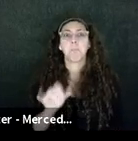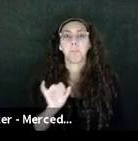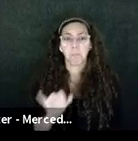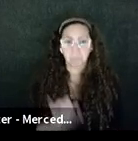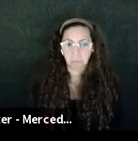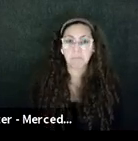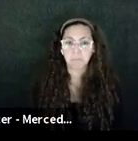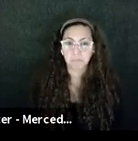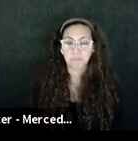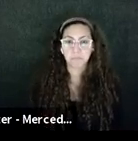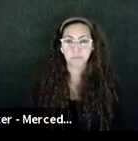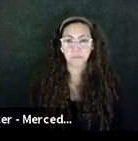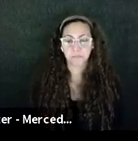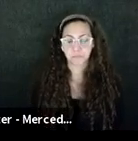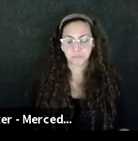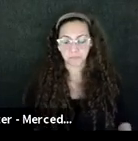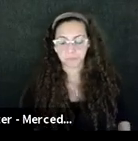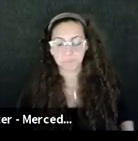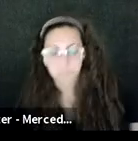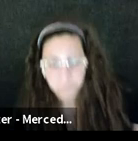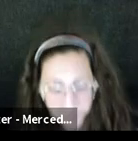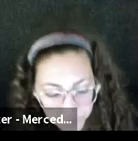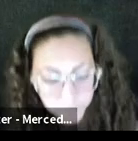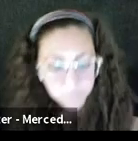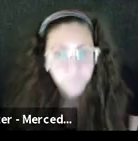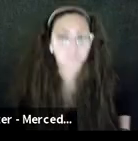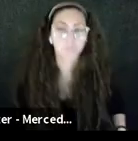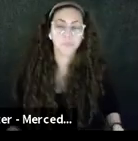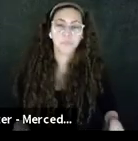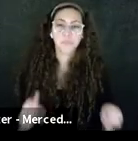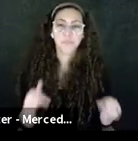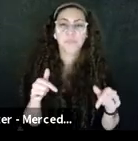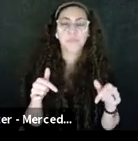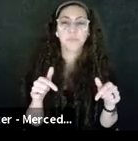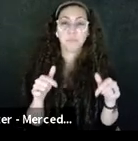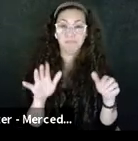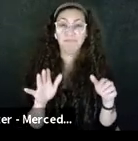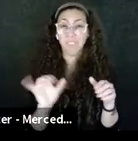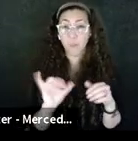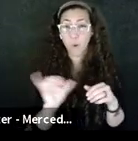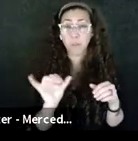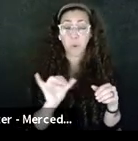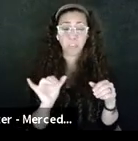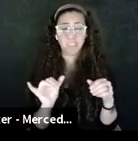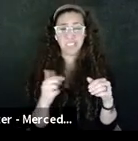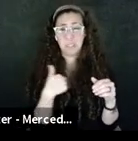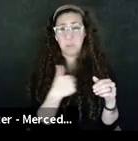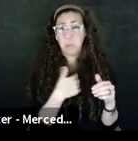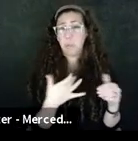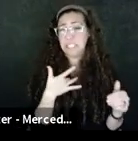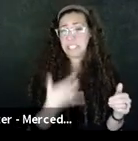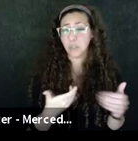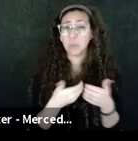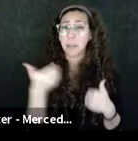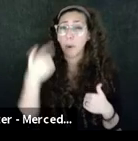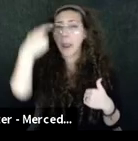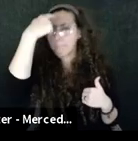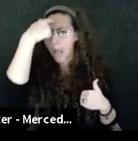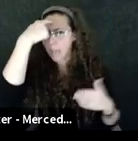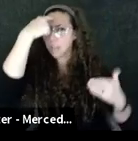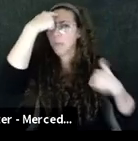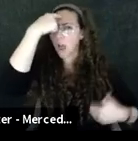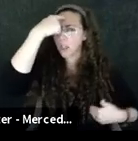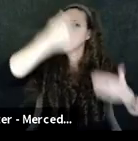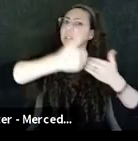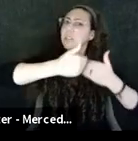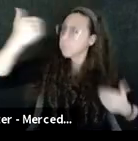Jason Williams: One of the things that we're really good at to in our society is this whole separation of brain and body, mind, body, and those are the, those are